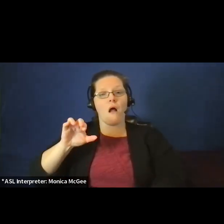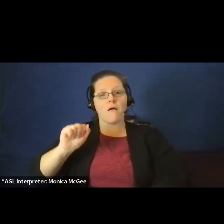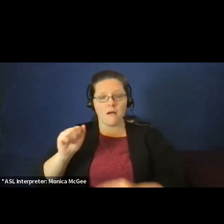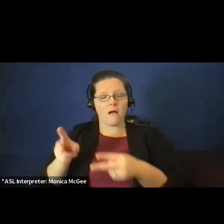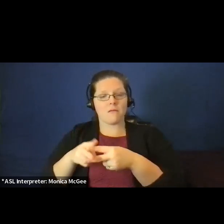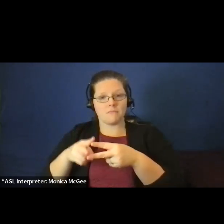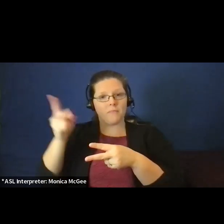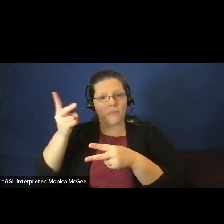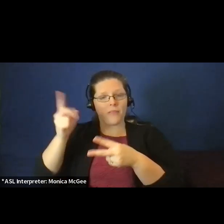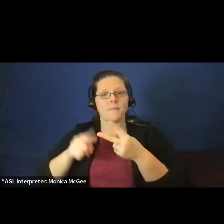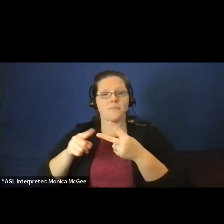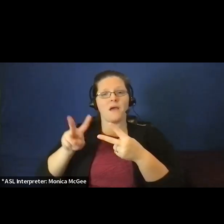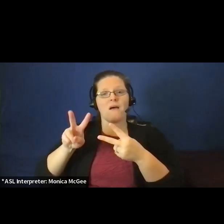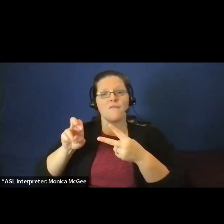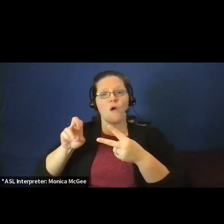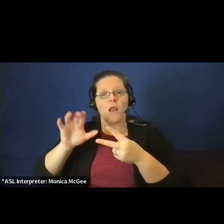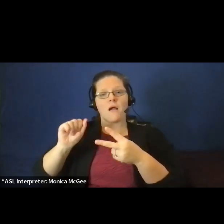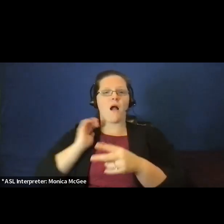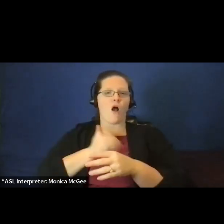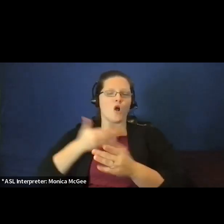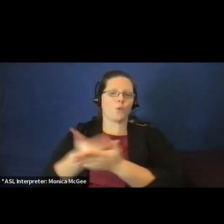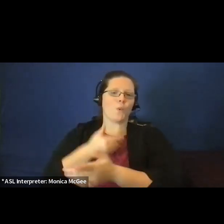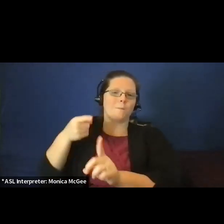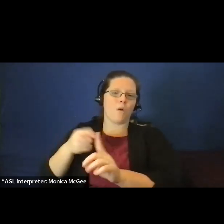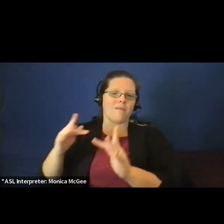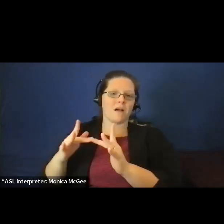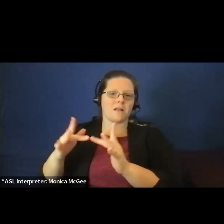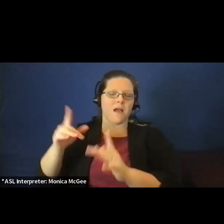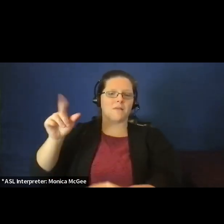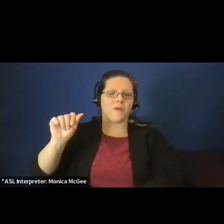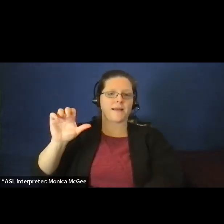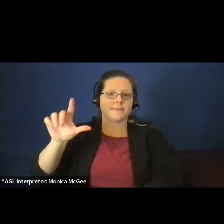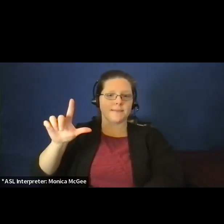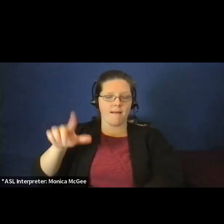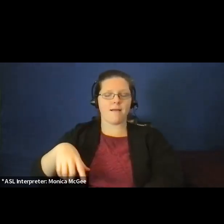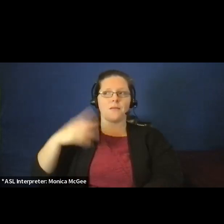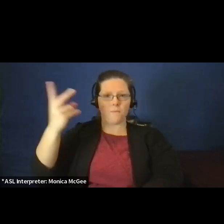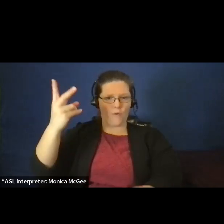single one. Aaron has been on them